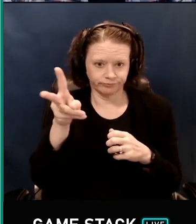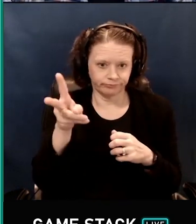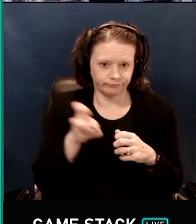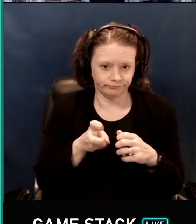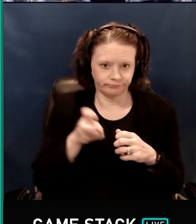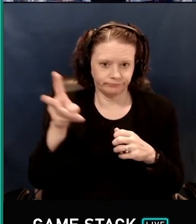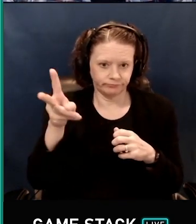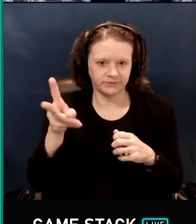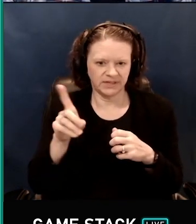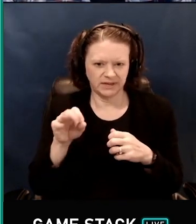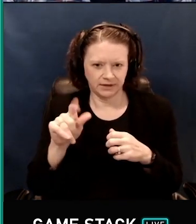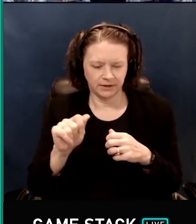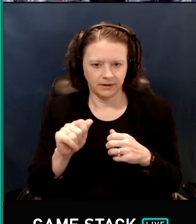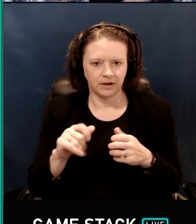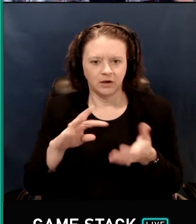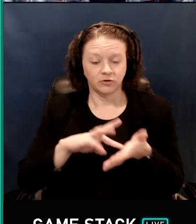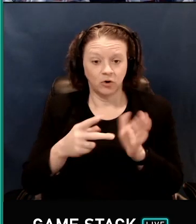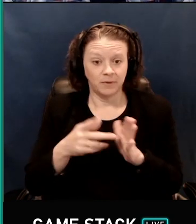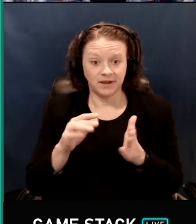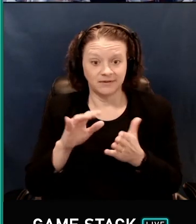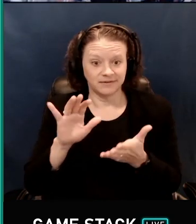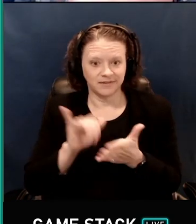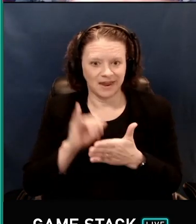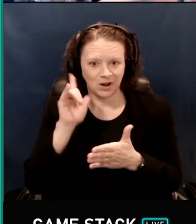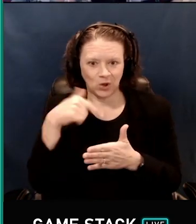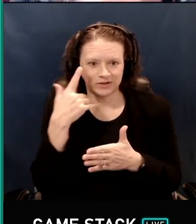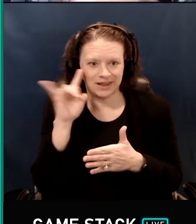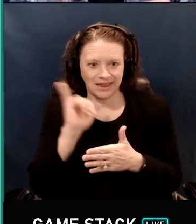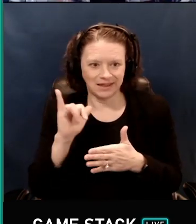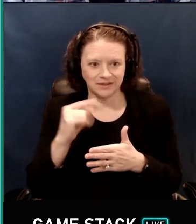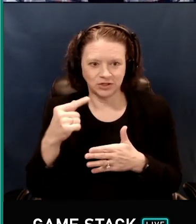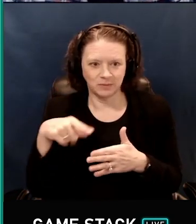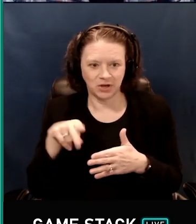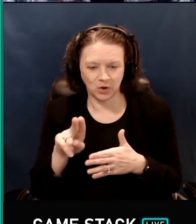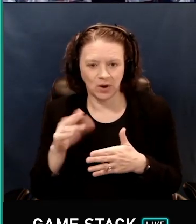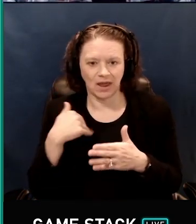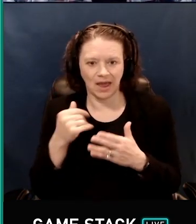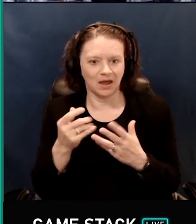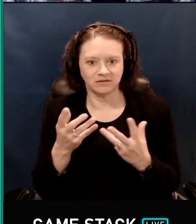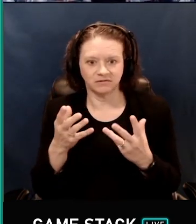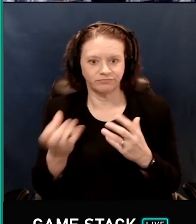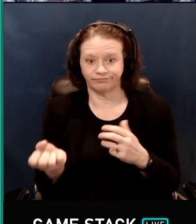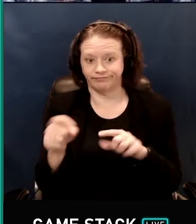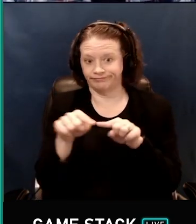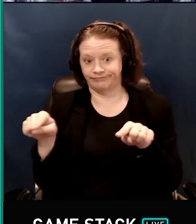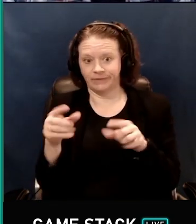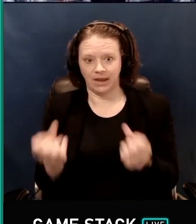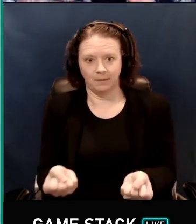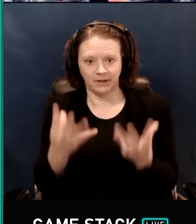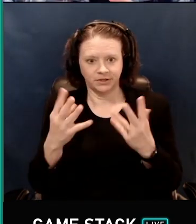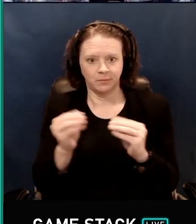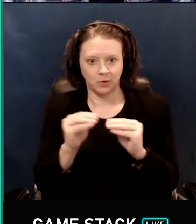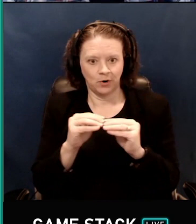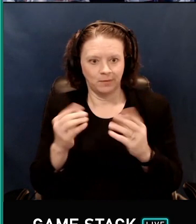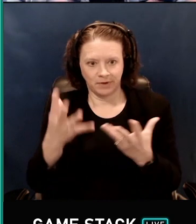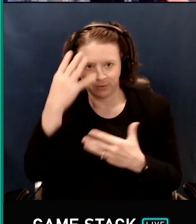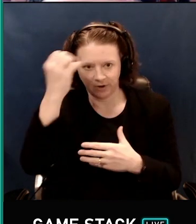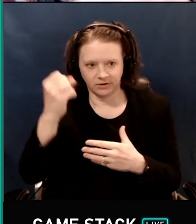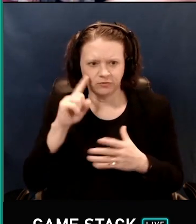say, half as much data as you needed to before, let's say you have five megabytes instead of ten, because you're being very selective and you really said,